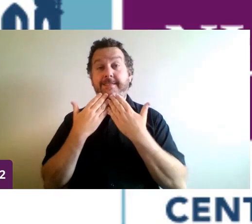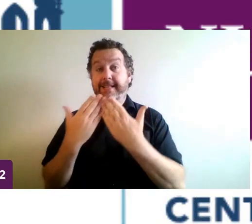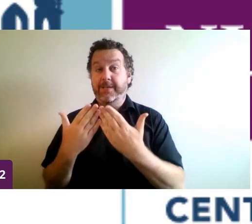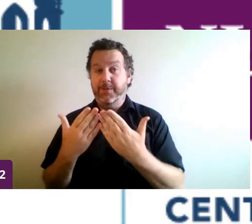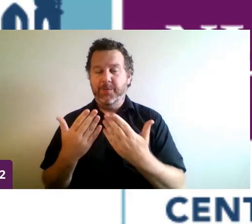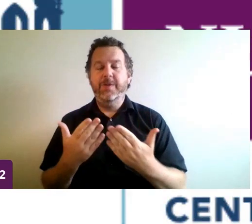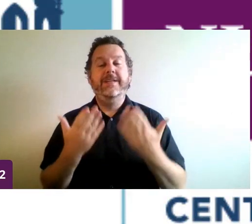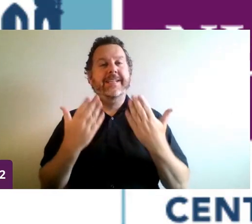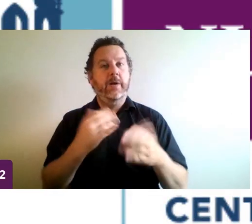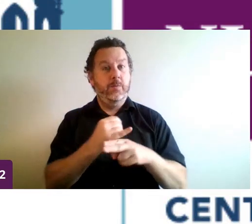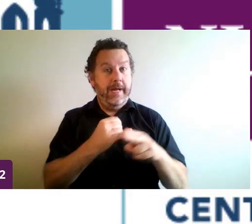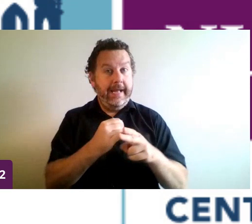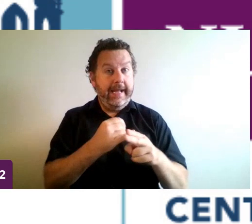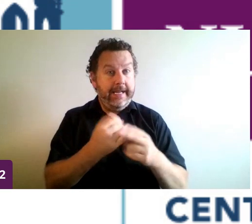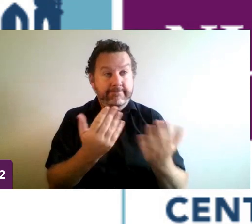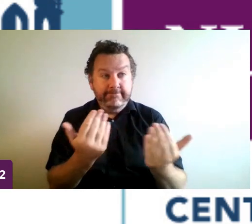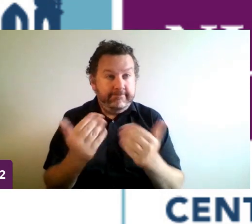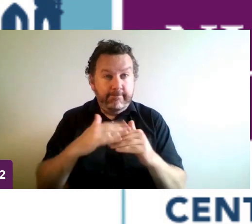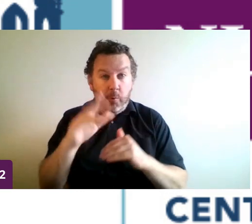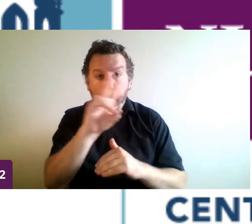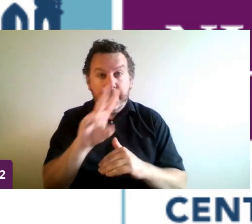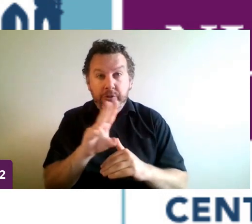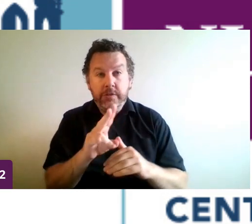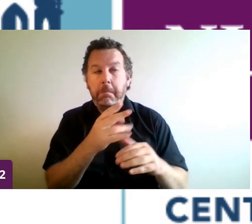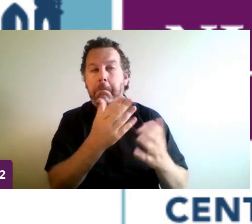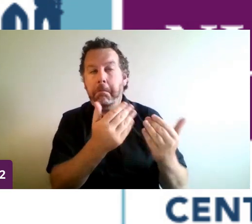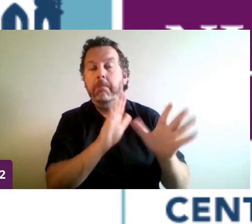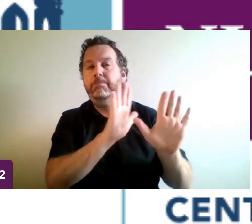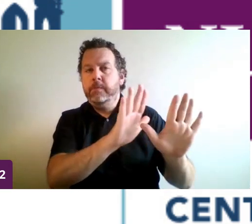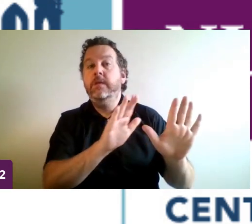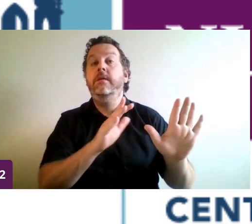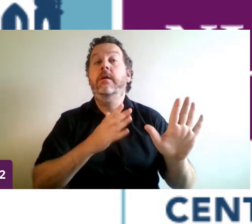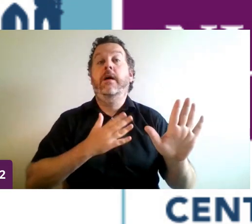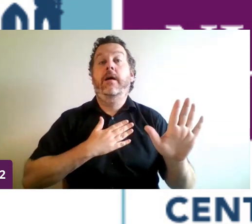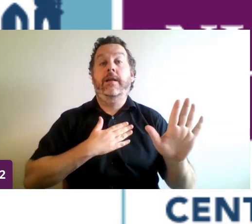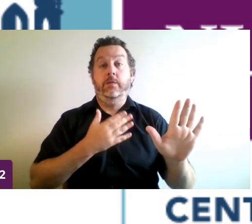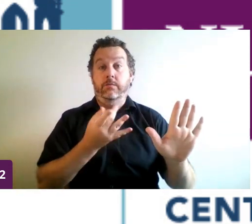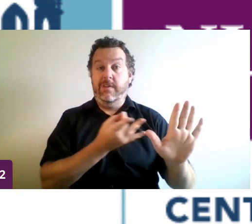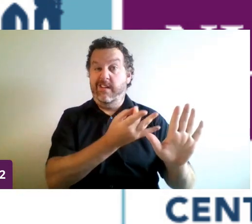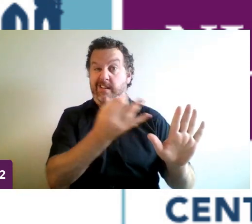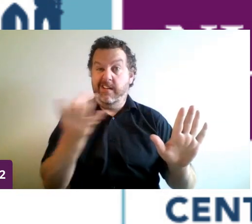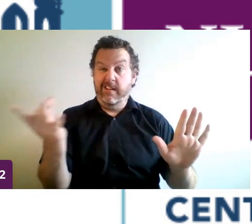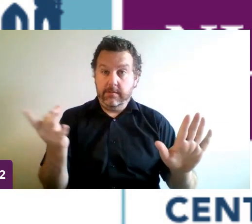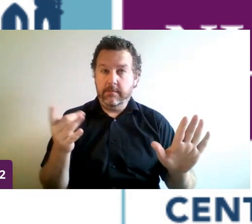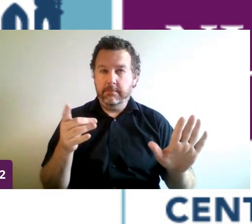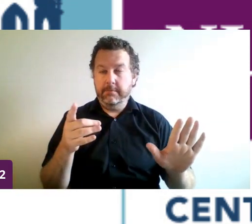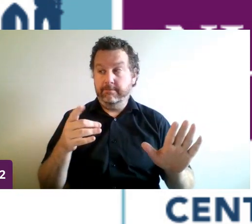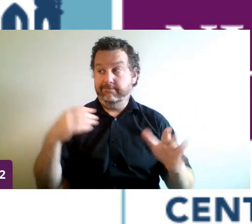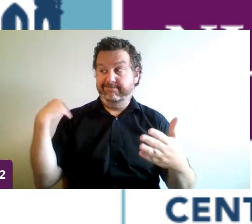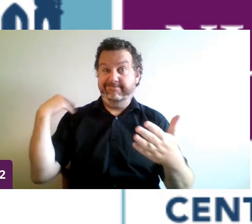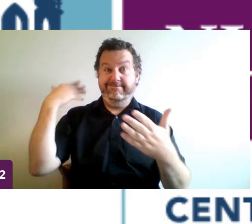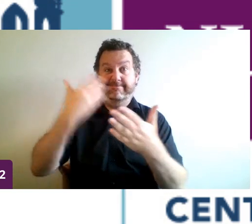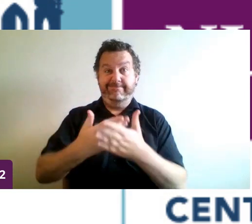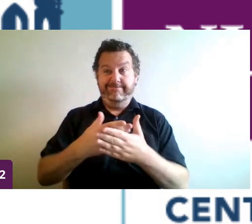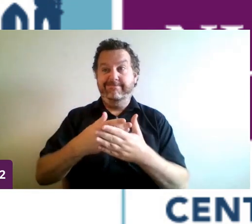While we wait for more questions, I might take the opportunity to ask something that has been discussed hotly on the